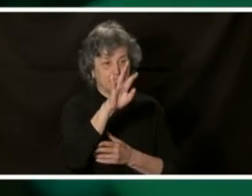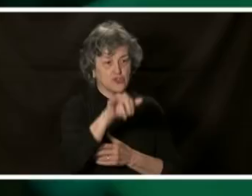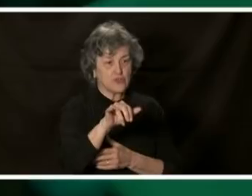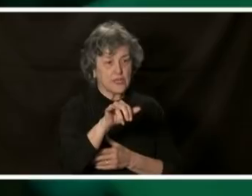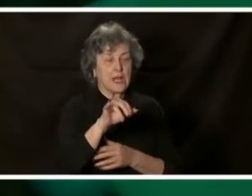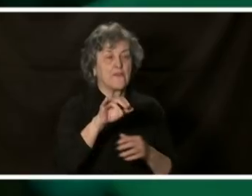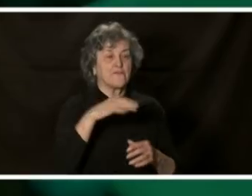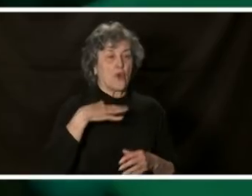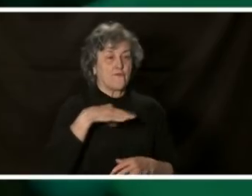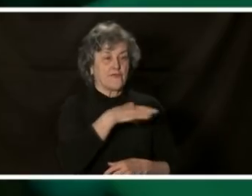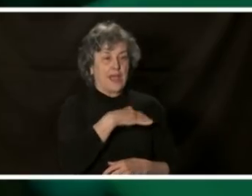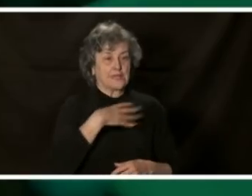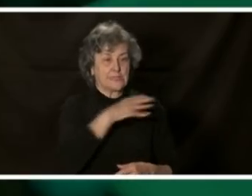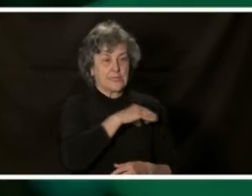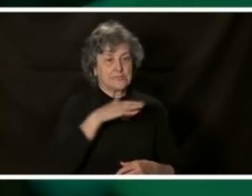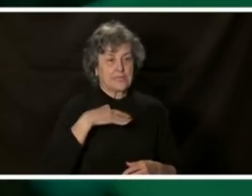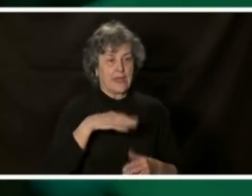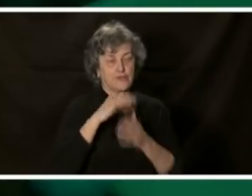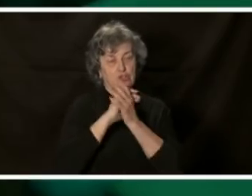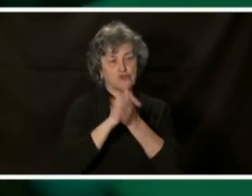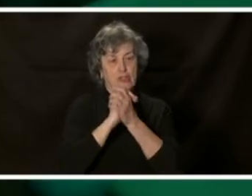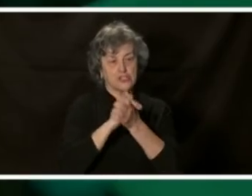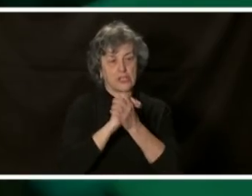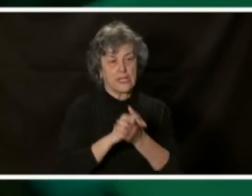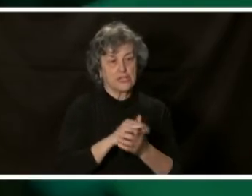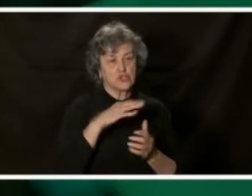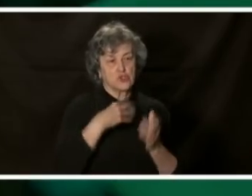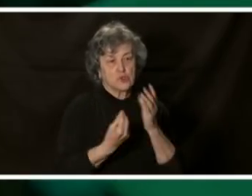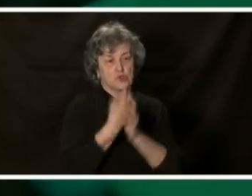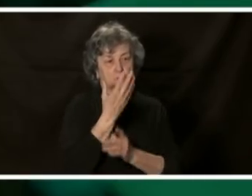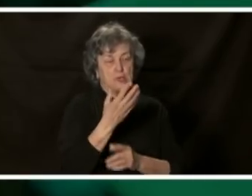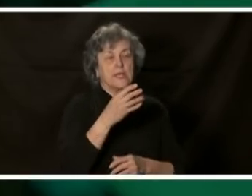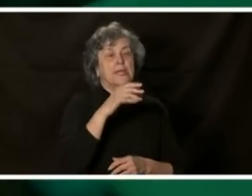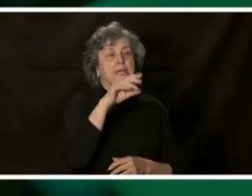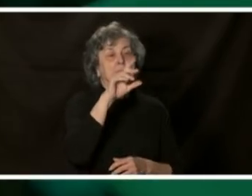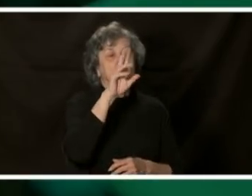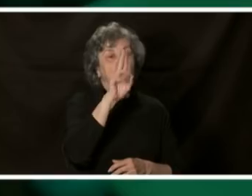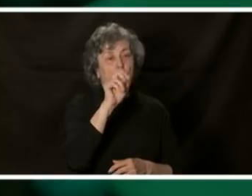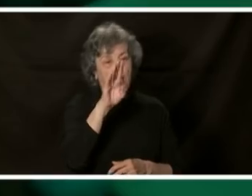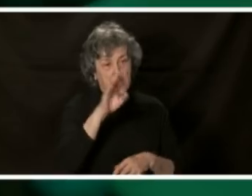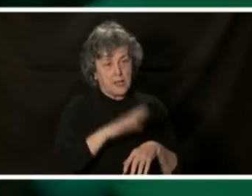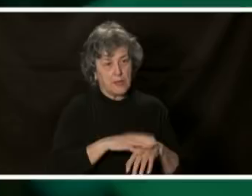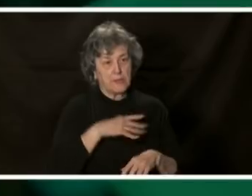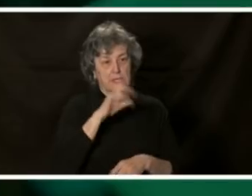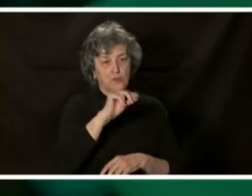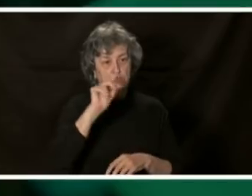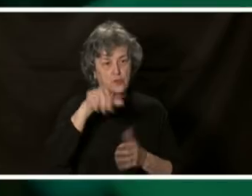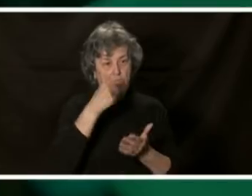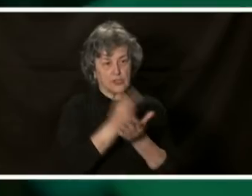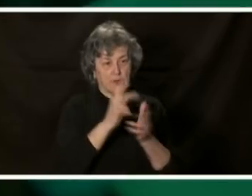CONGRATULATIONS TO OUR UAB SPRING 2020 GRADUATES. GO BLAZERS. » CONGRATULATIONS, GRADUATES.